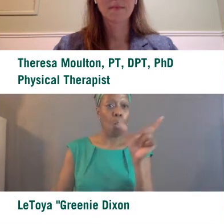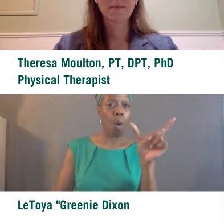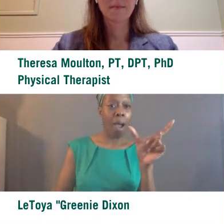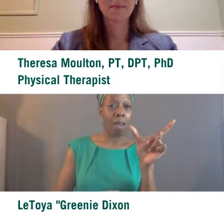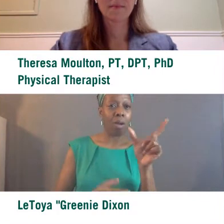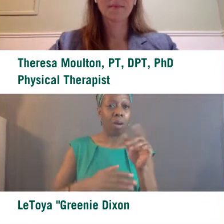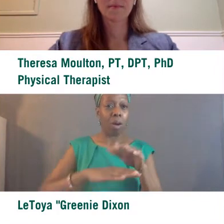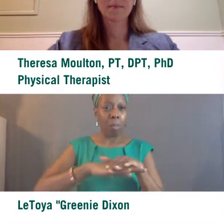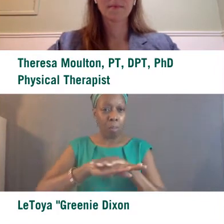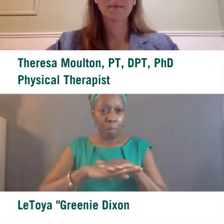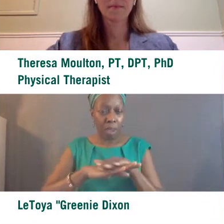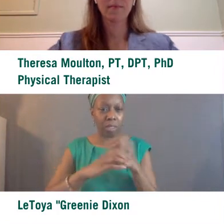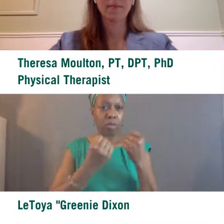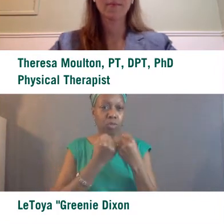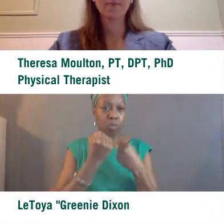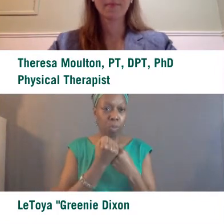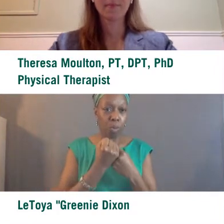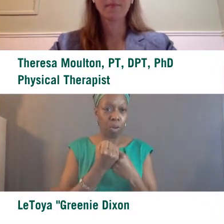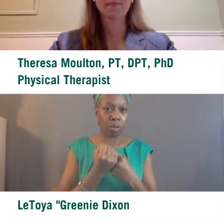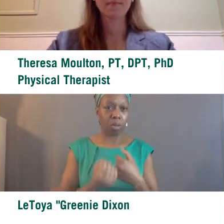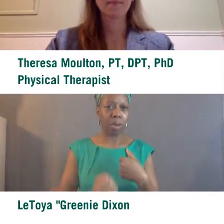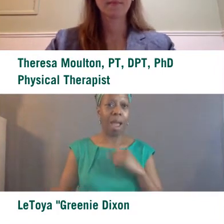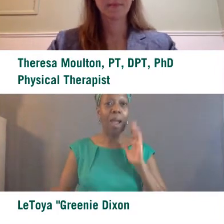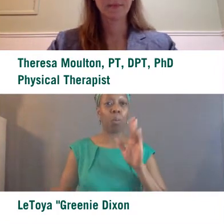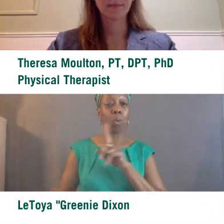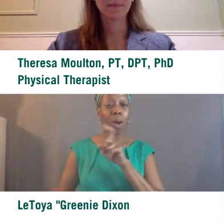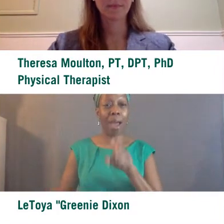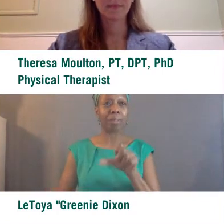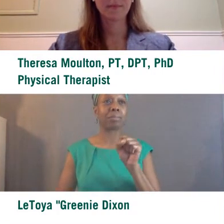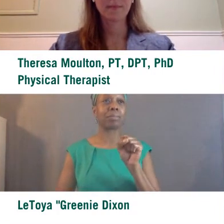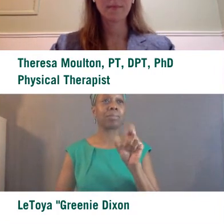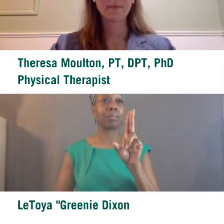a little bit more about his exploration